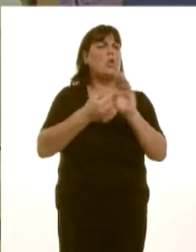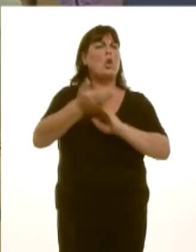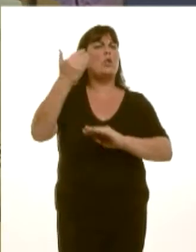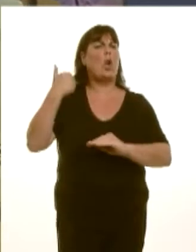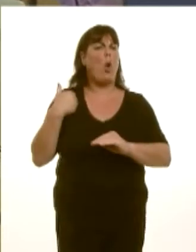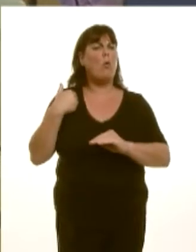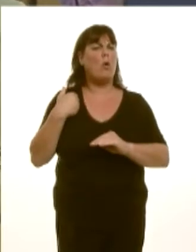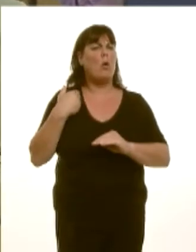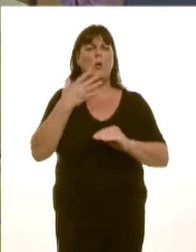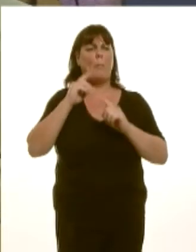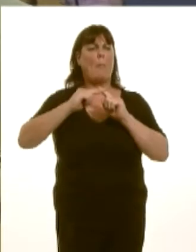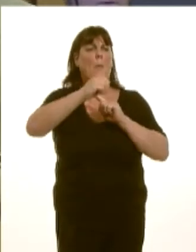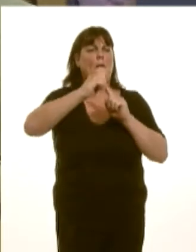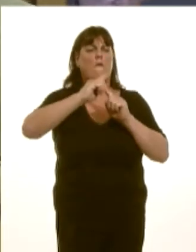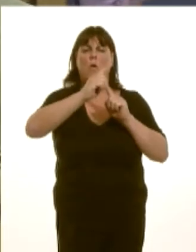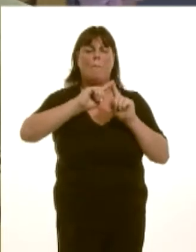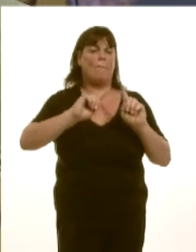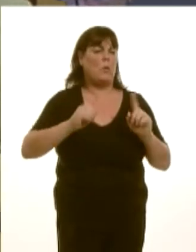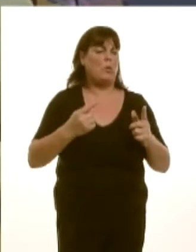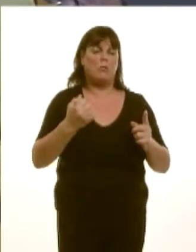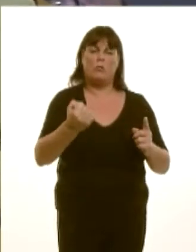transport link for people in the Cynon Valley.